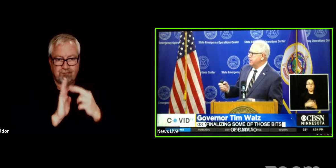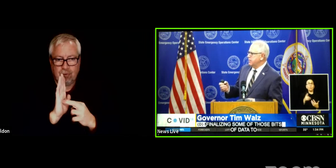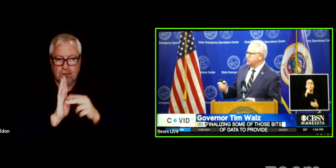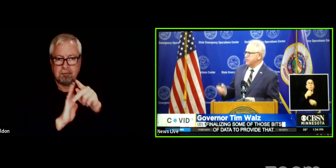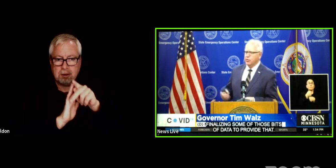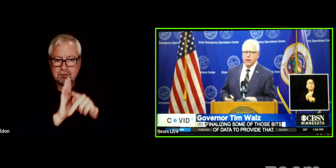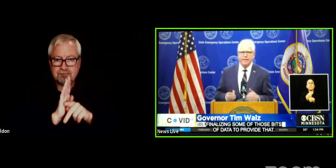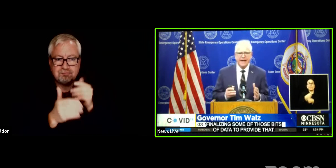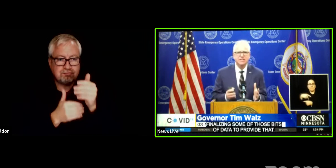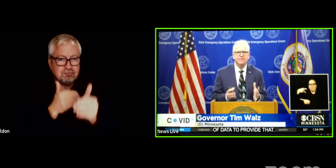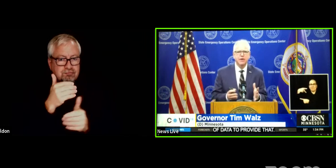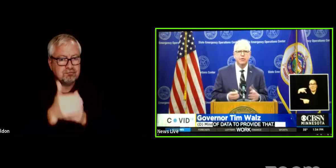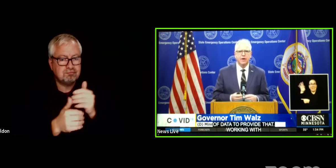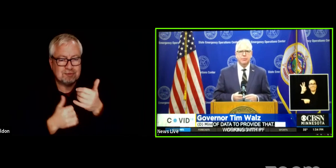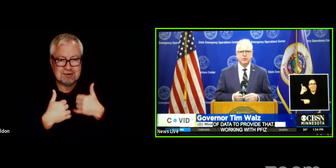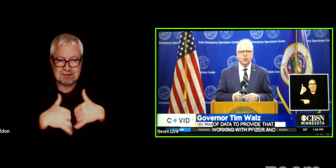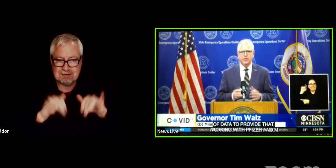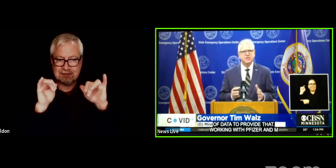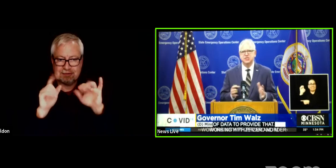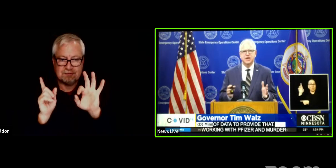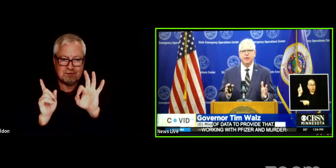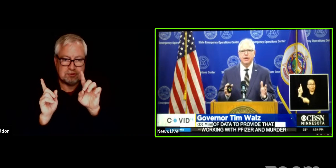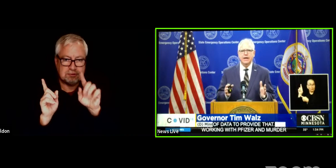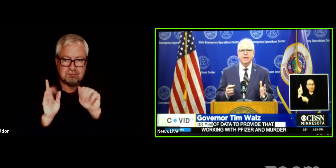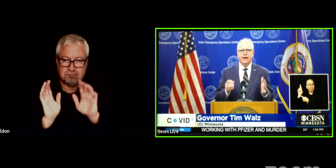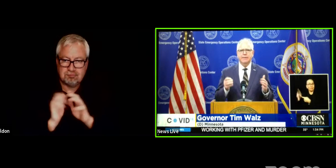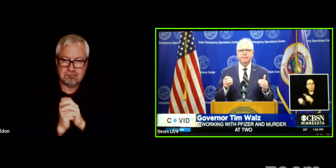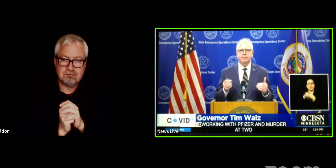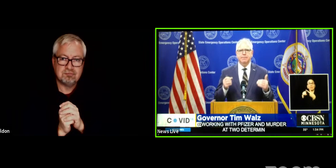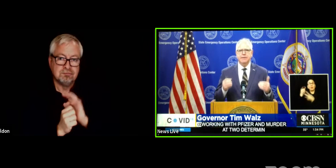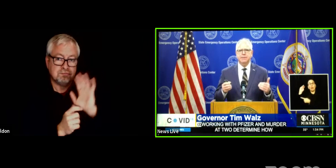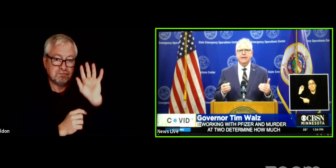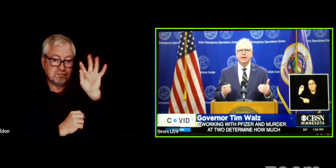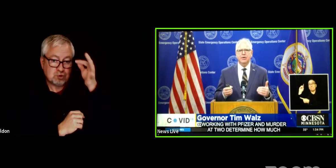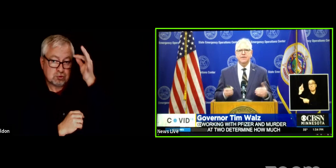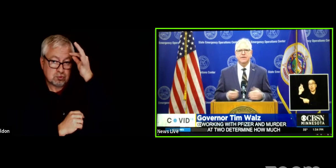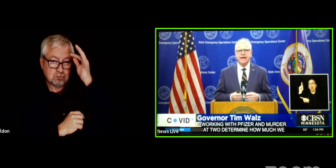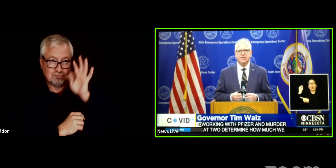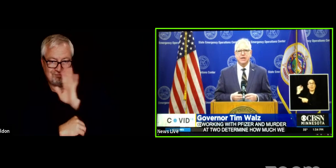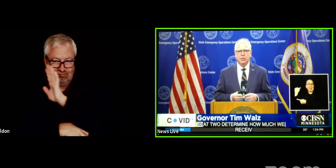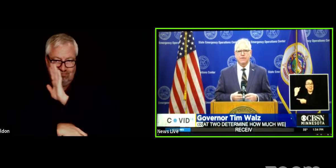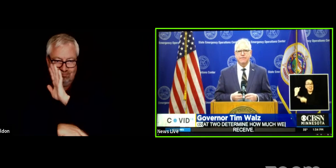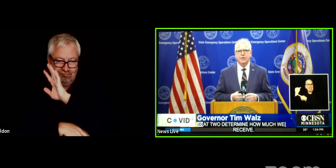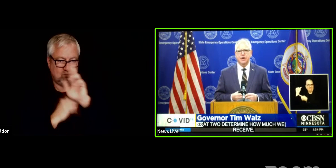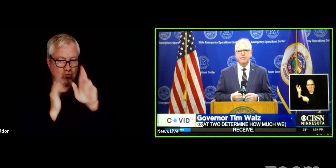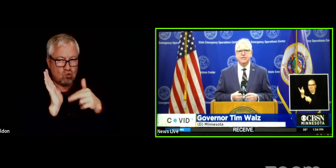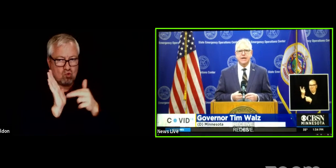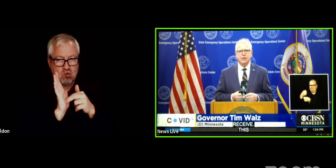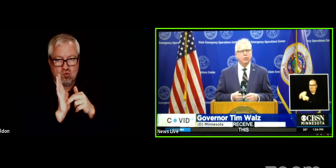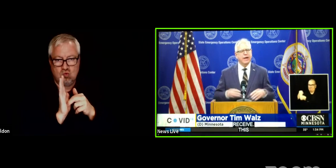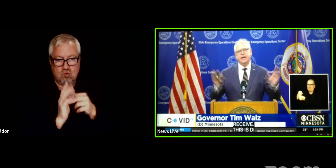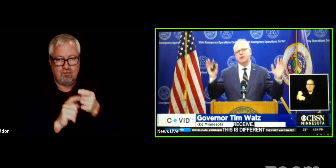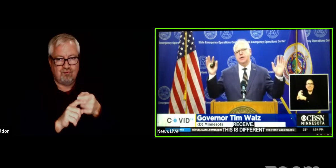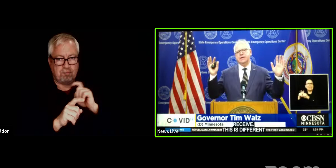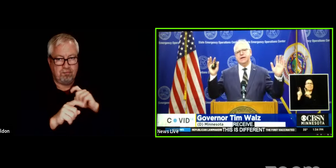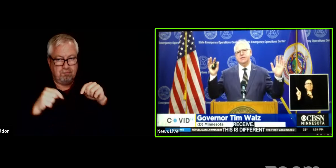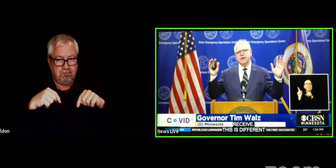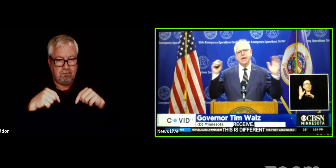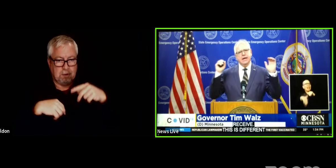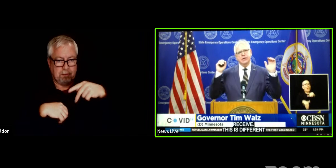WE RECEIVE AND WHEN. THAT'S THE FEDERAL GOVERNMENT'S ROLE. THIS IS DIFFERENT THAN THE PPE OR EVEN THE TESTING. WHEN THE FEDERAL GOVERNMENT SAID, WE WON'T DO ANY TESTING,